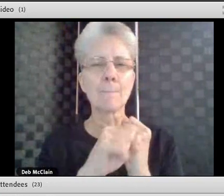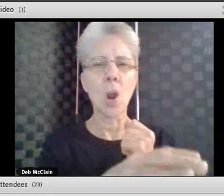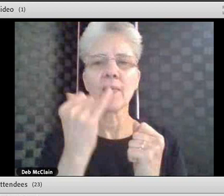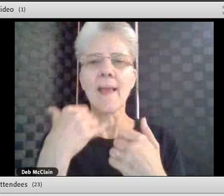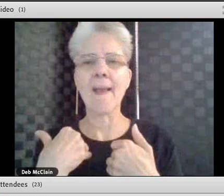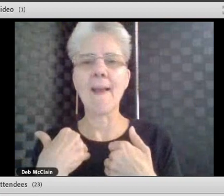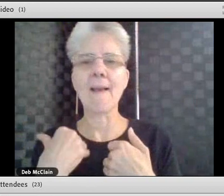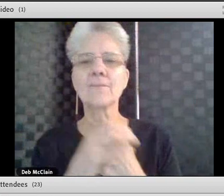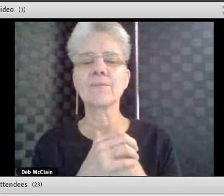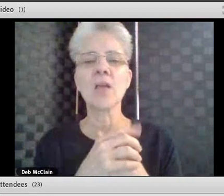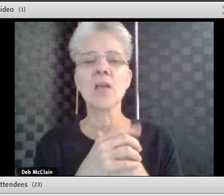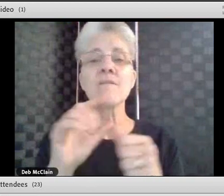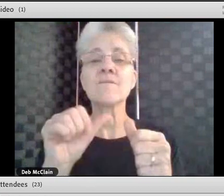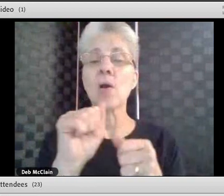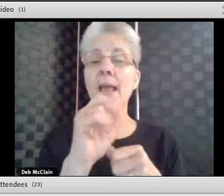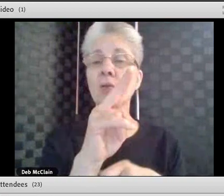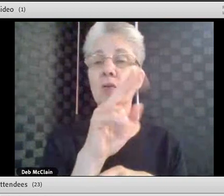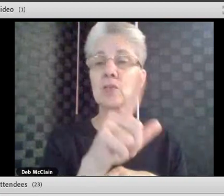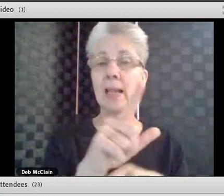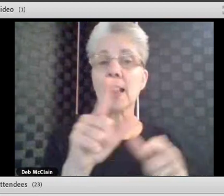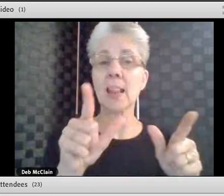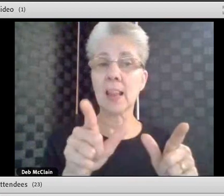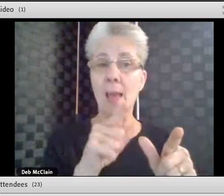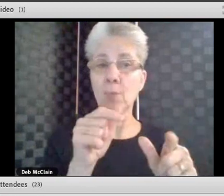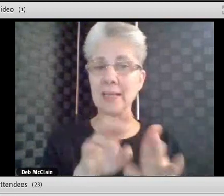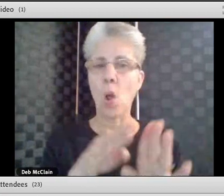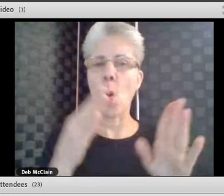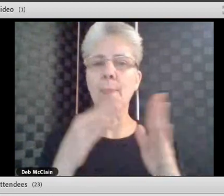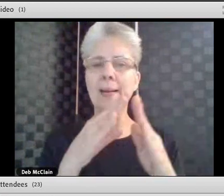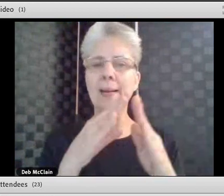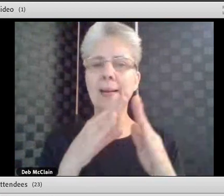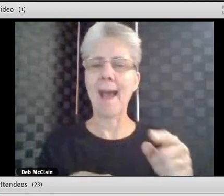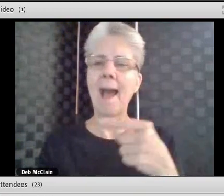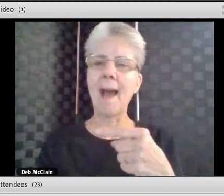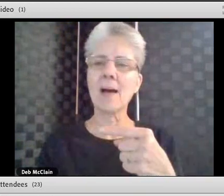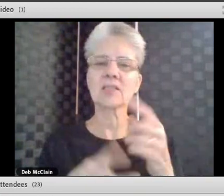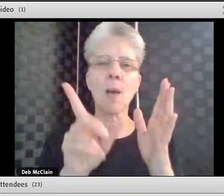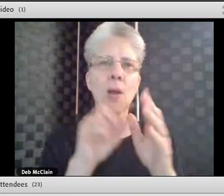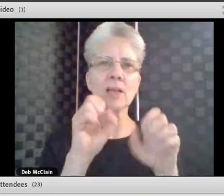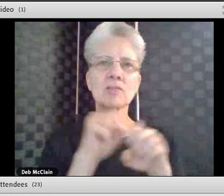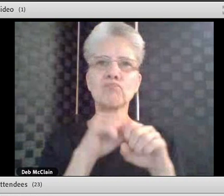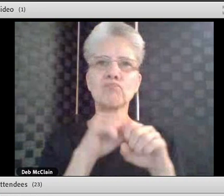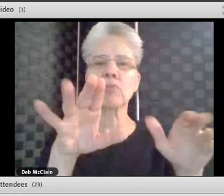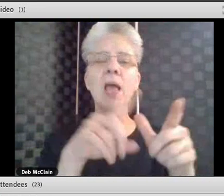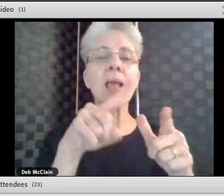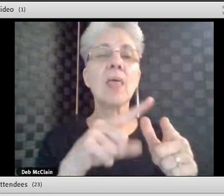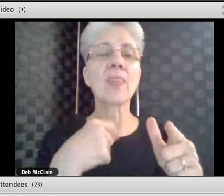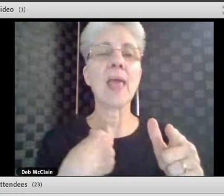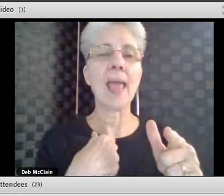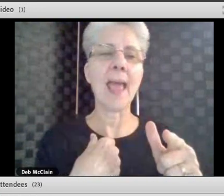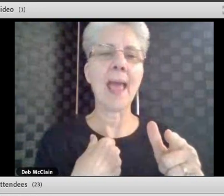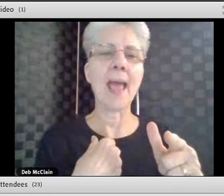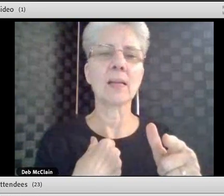to kind of promote the lab that they have. For Air University Library, they did an open house, did a press release,